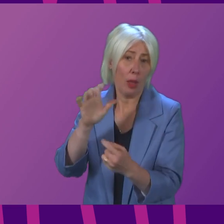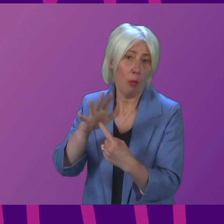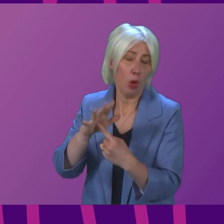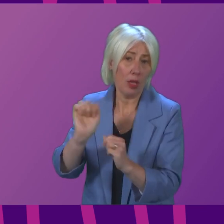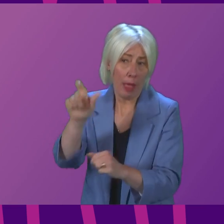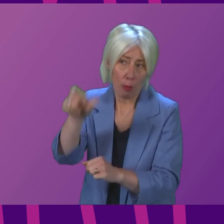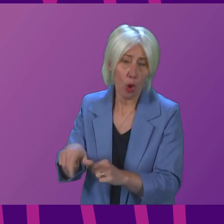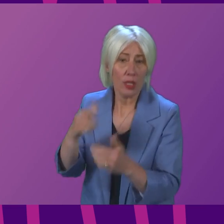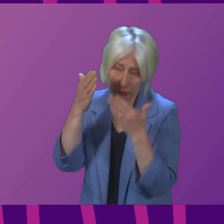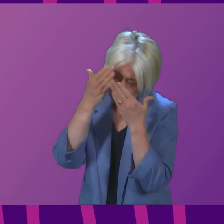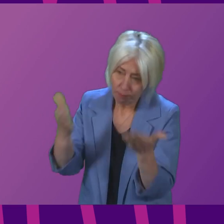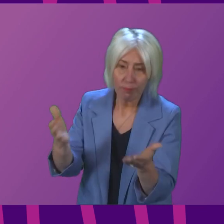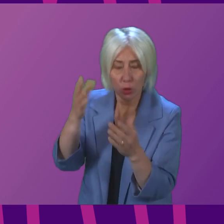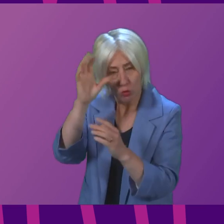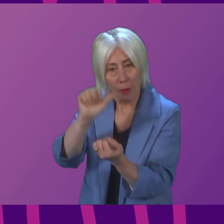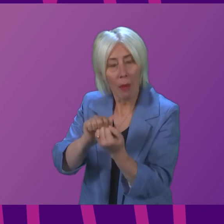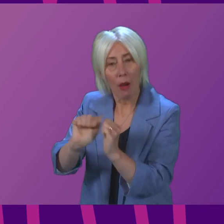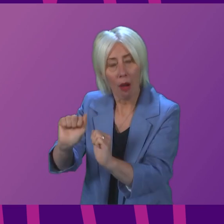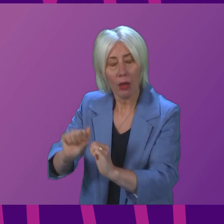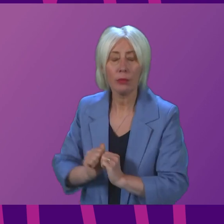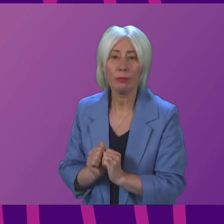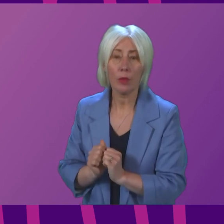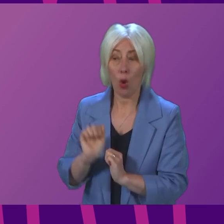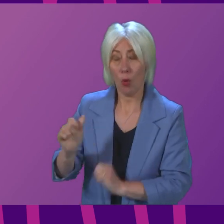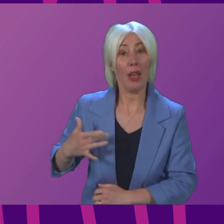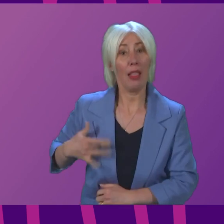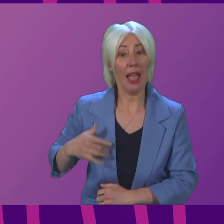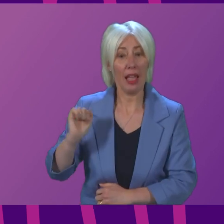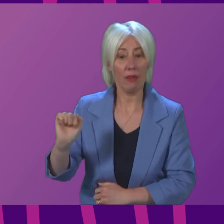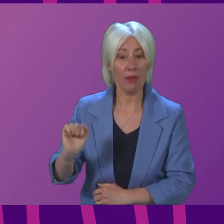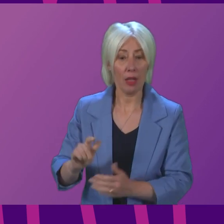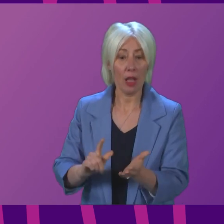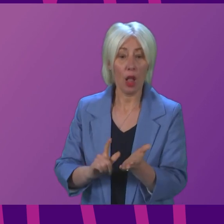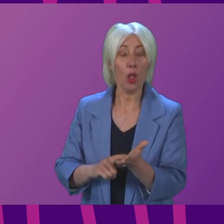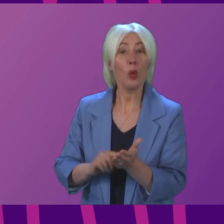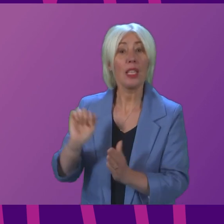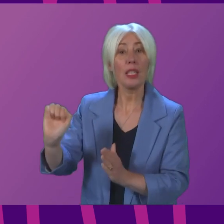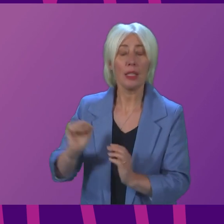who matters today. In life, Louise gave much love, care and service to others.